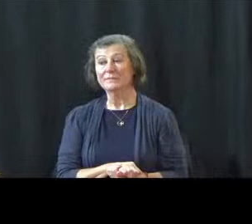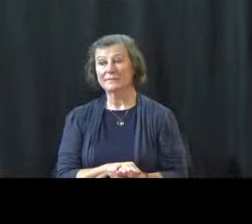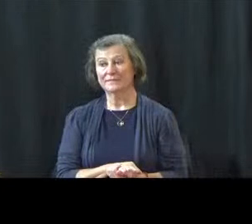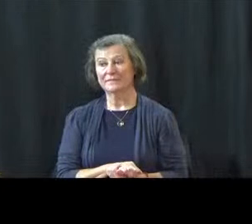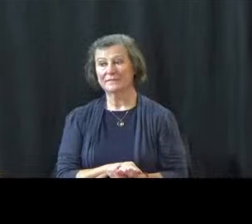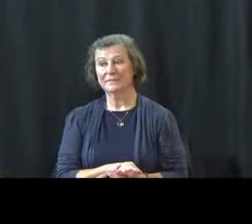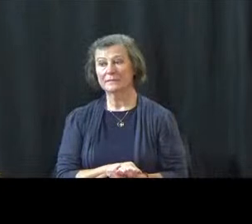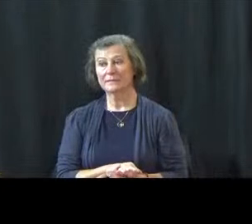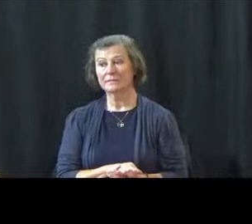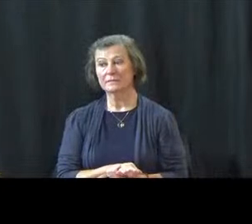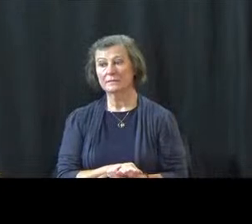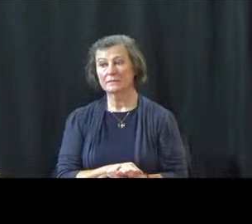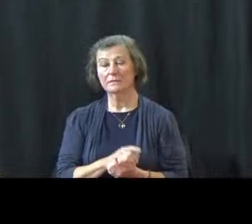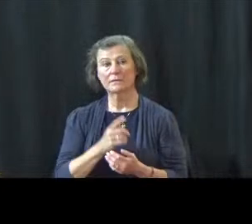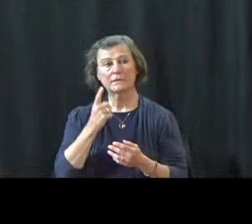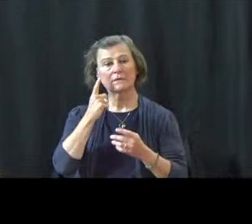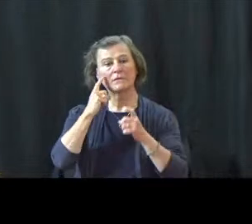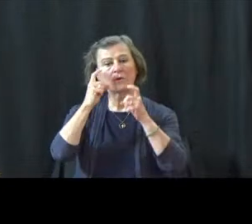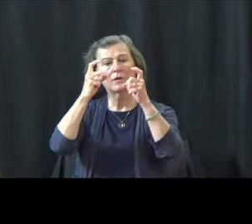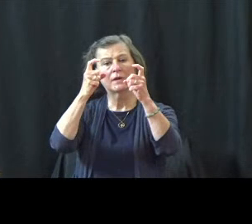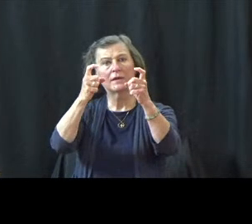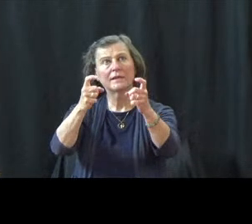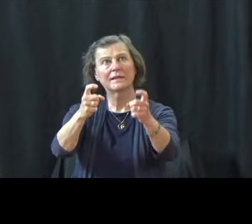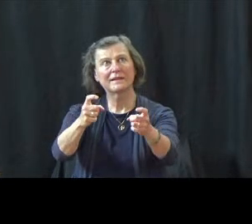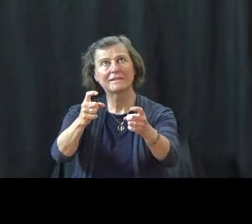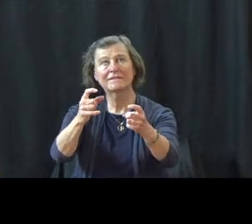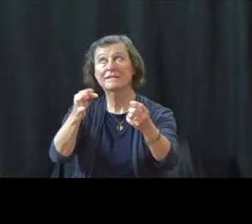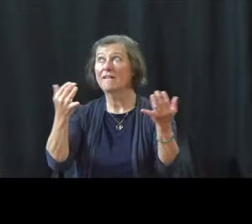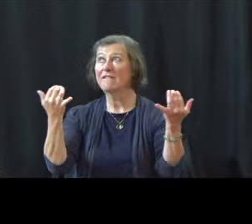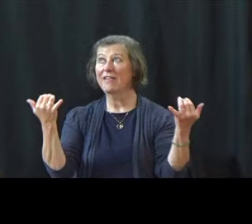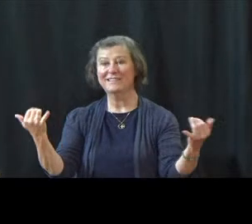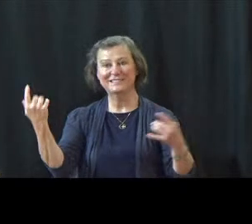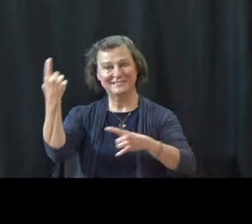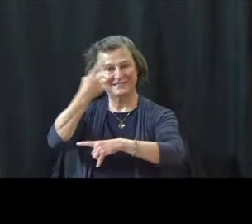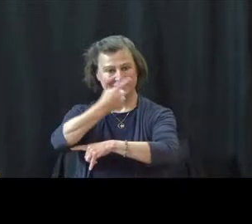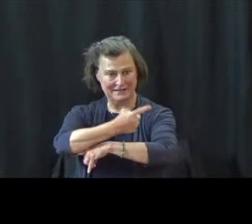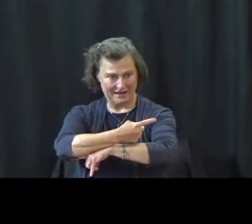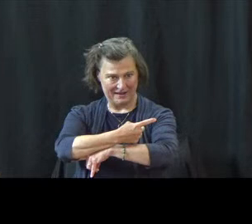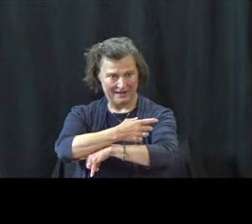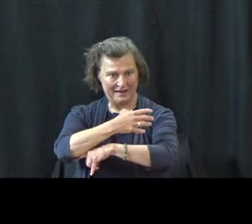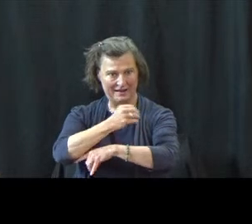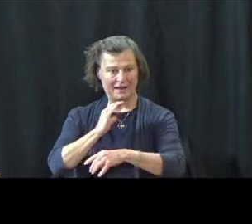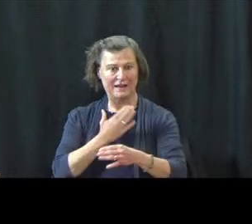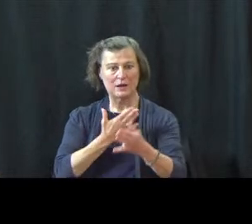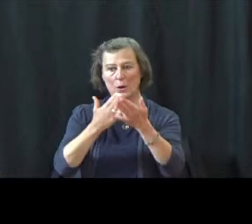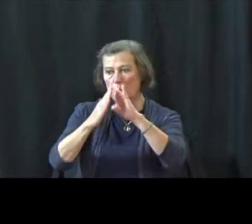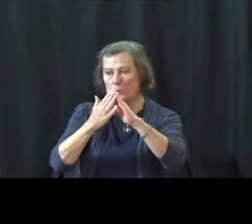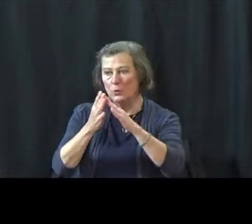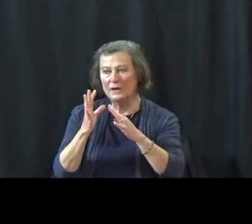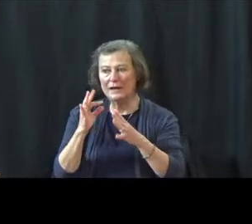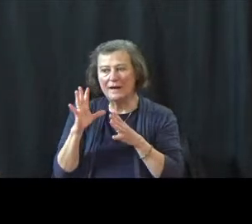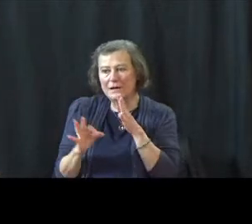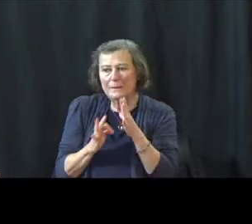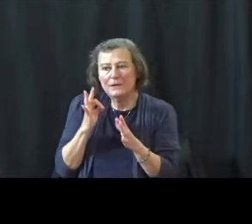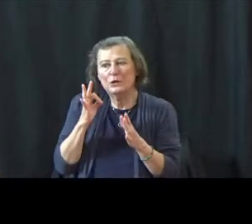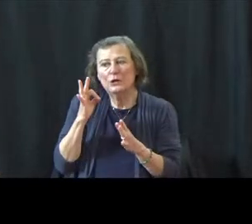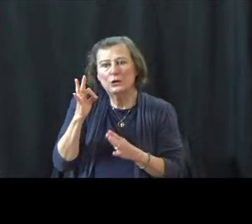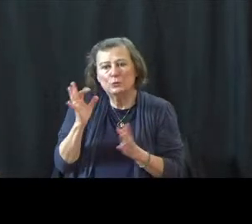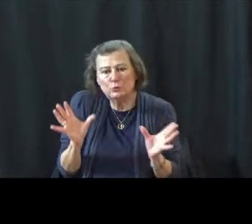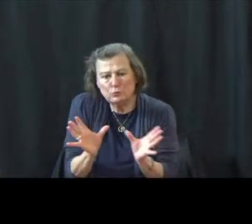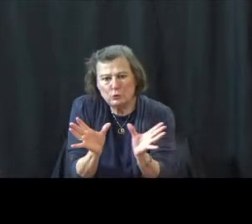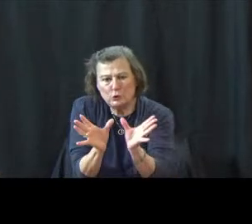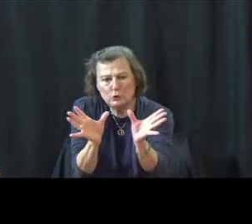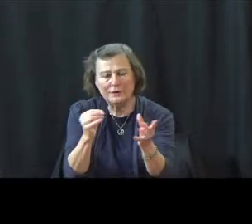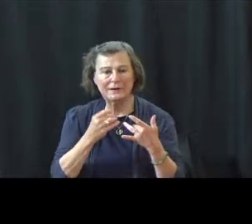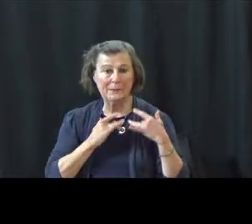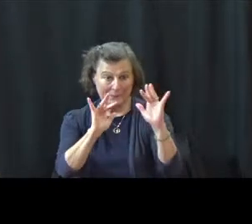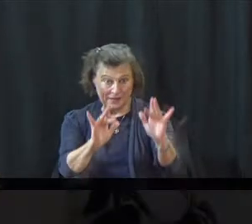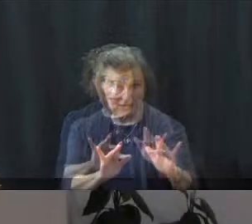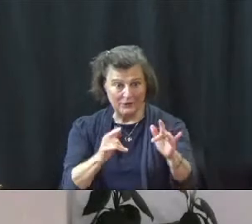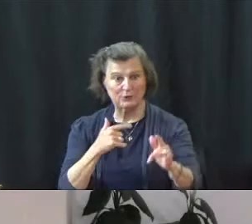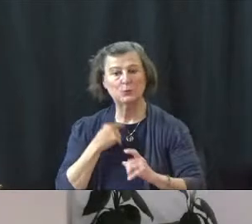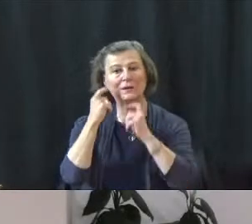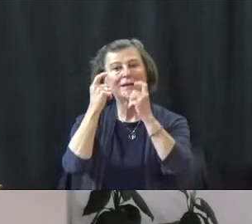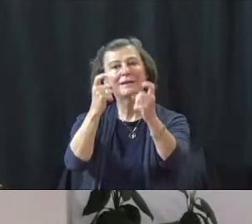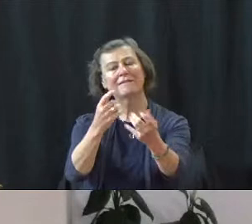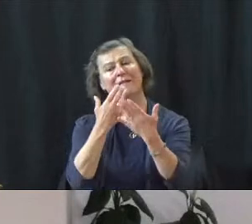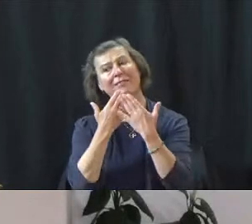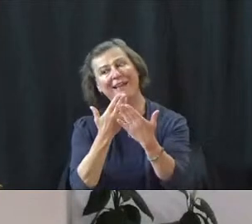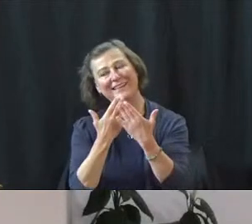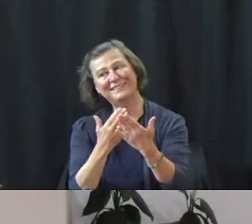For the gift of this day, and for our community of spiritual nurture and compassion, we give thanks.